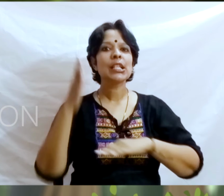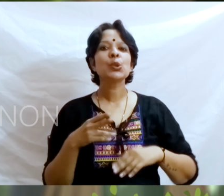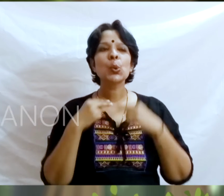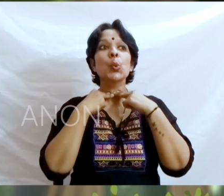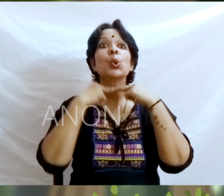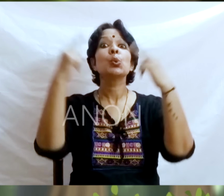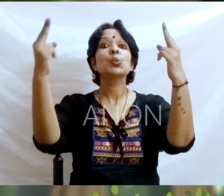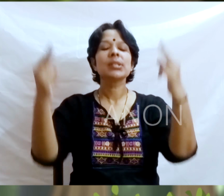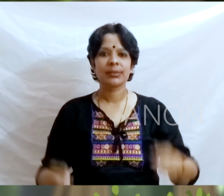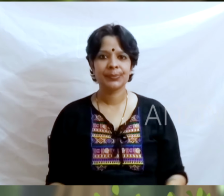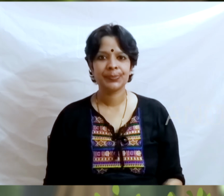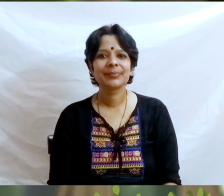and crowed loudly.